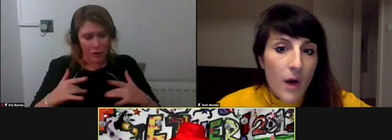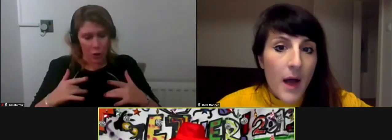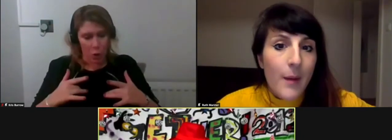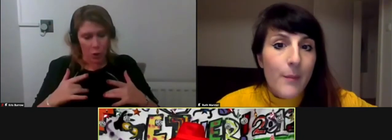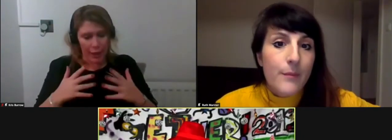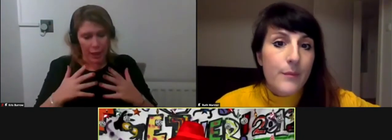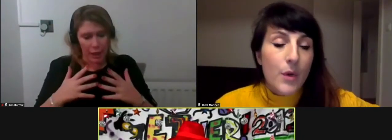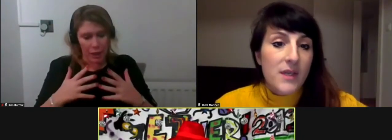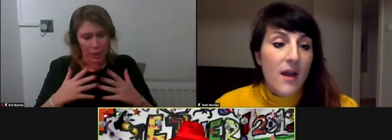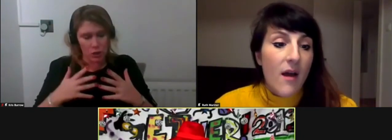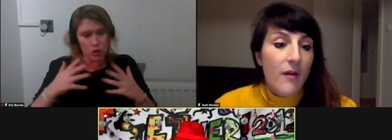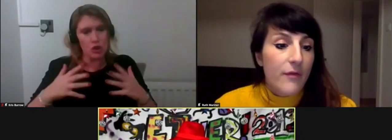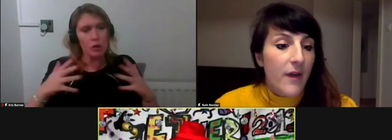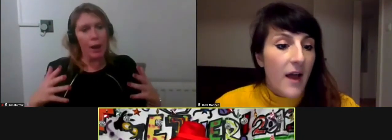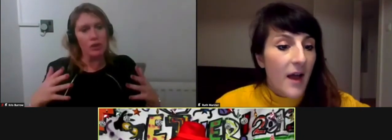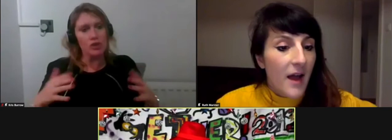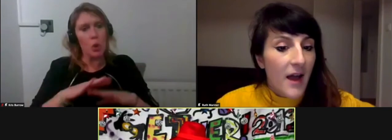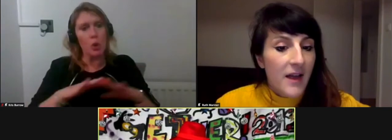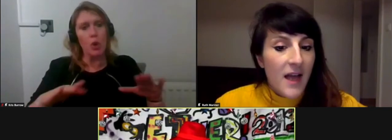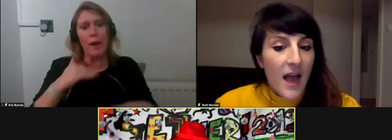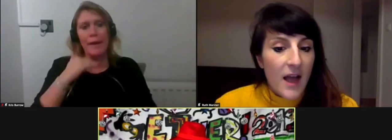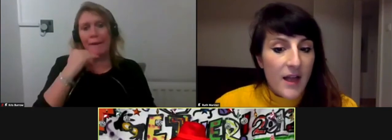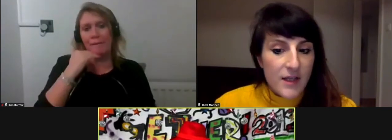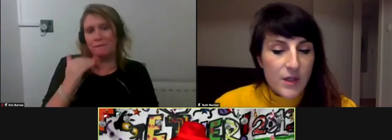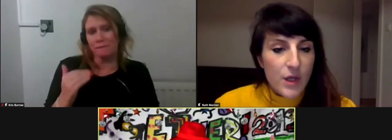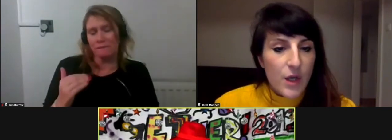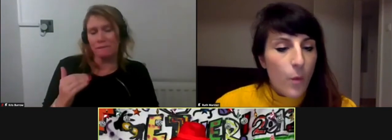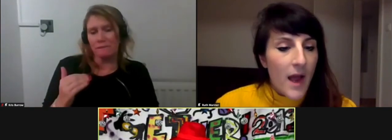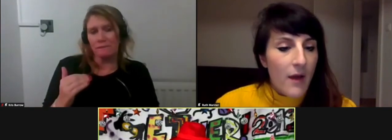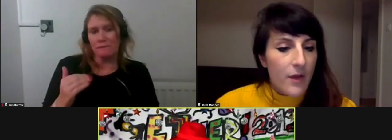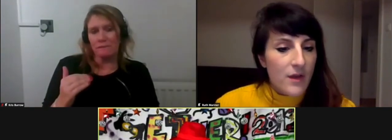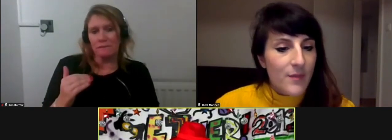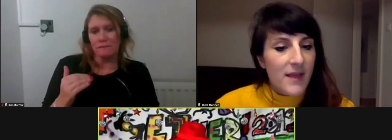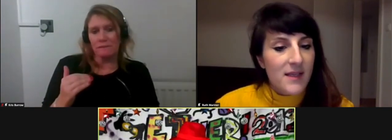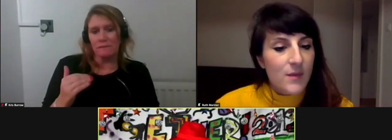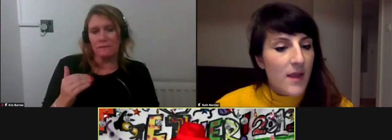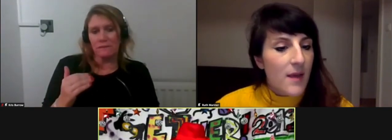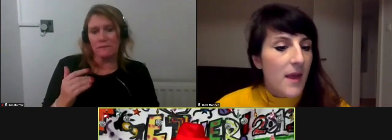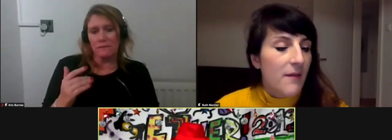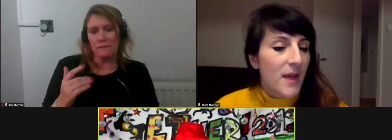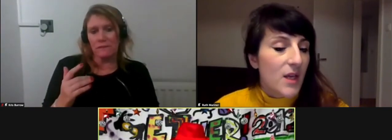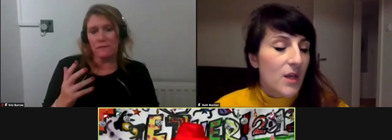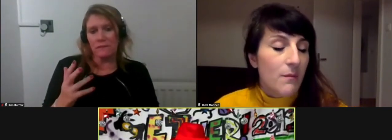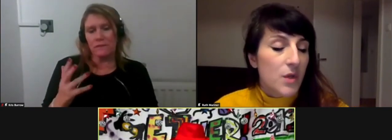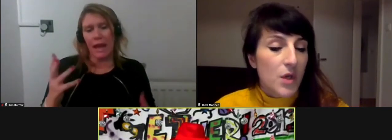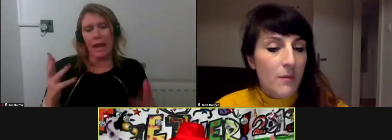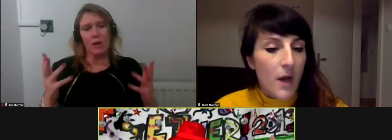umm... not enough? You know, where are those places where there may have been too